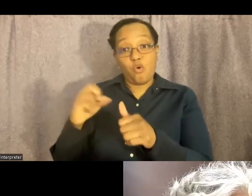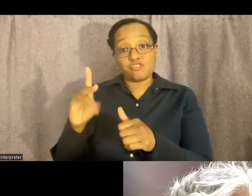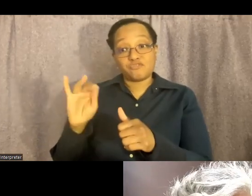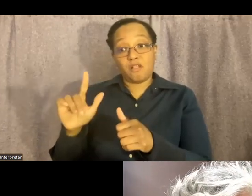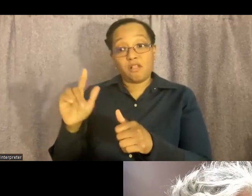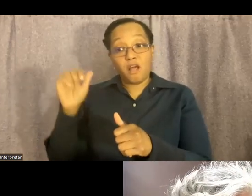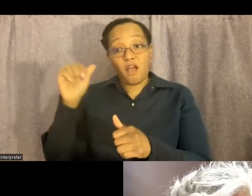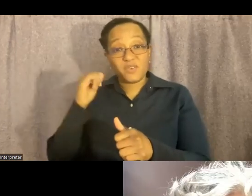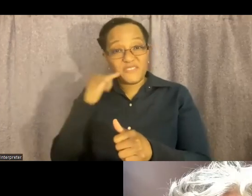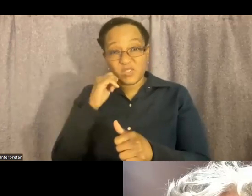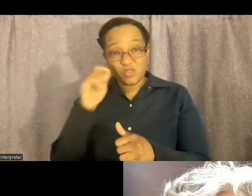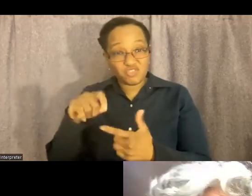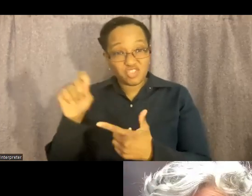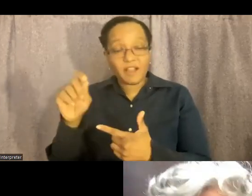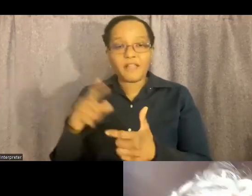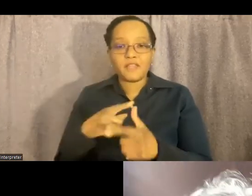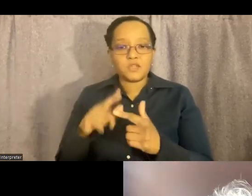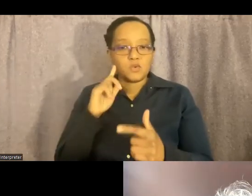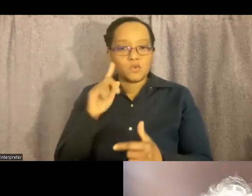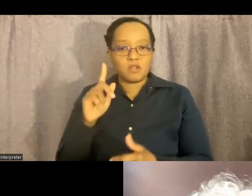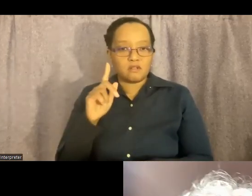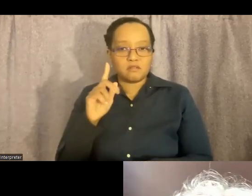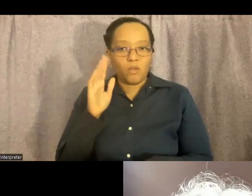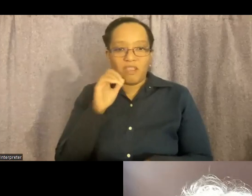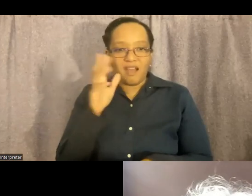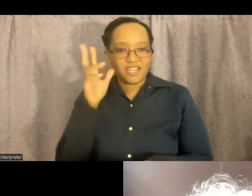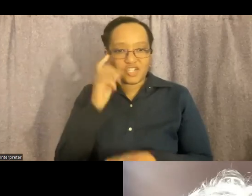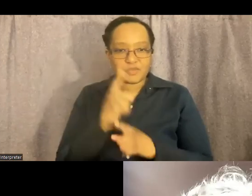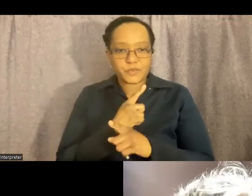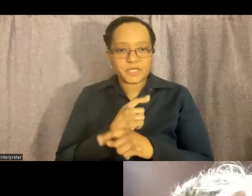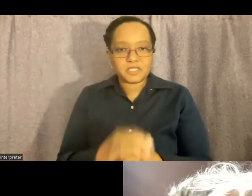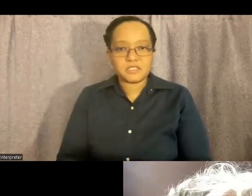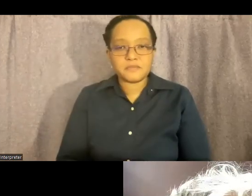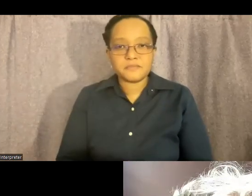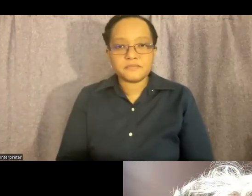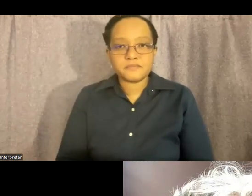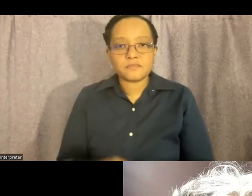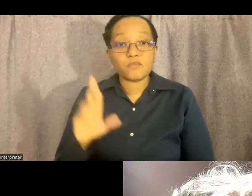interpretation . >> ROMA GUY: Can you hear me now?